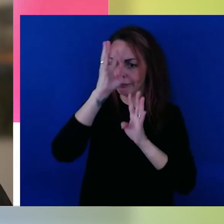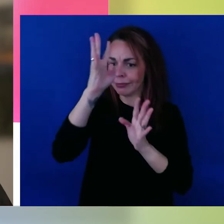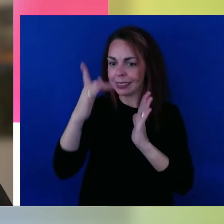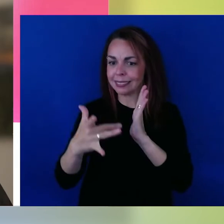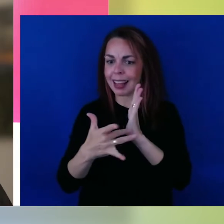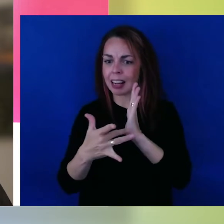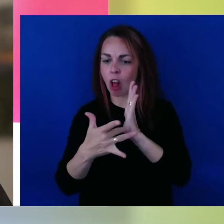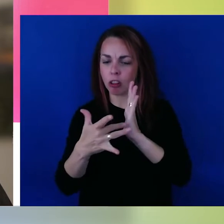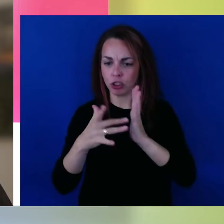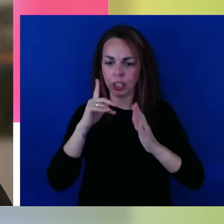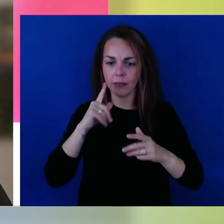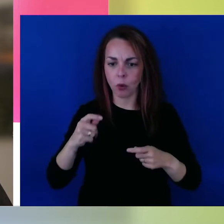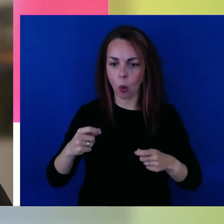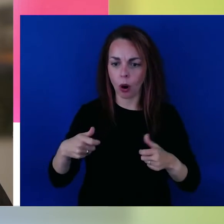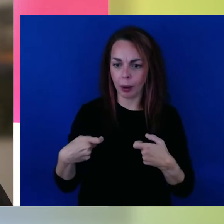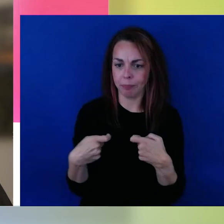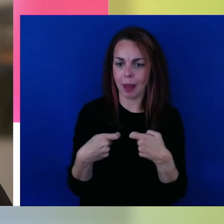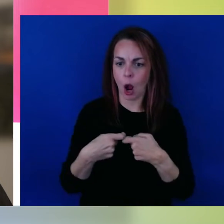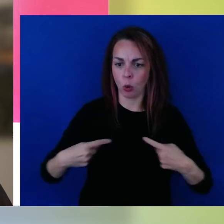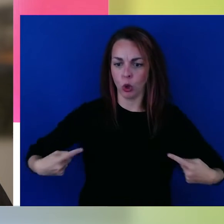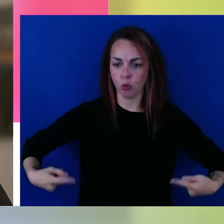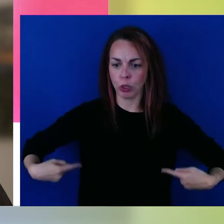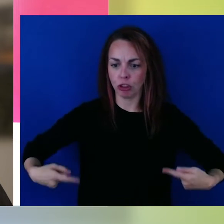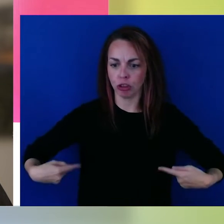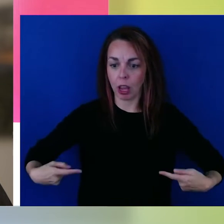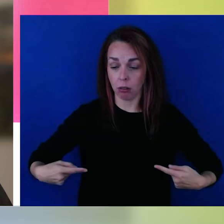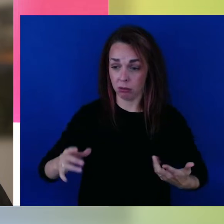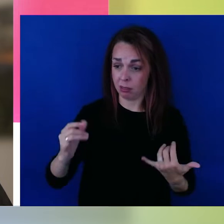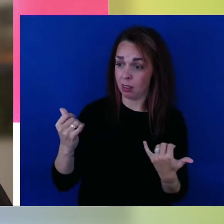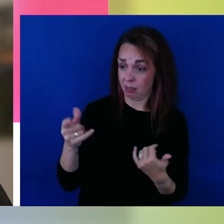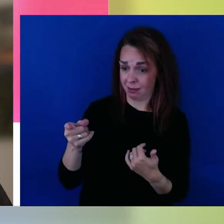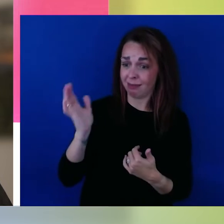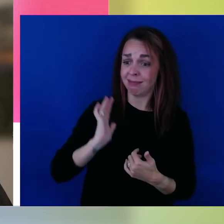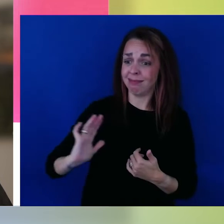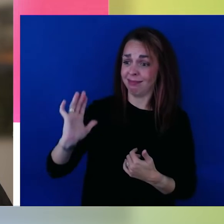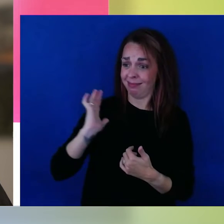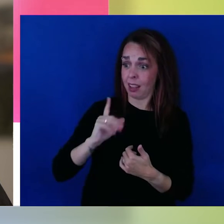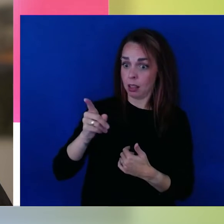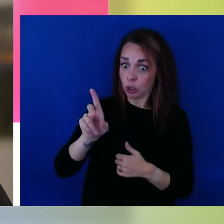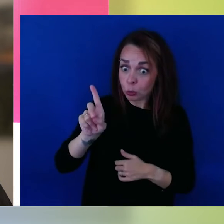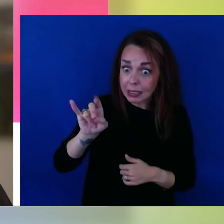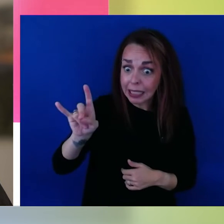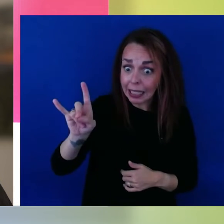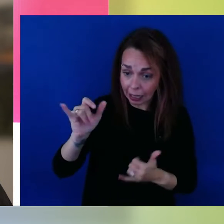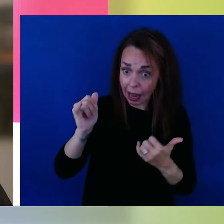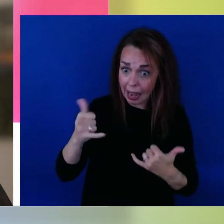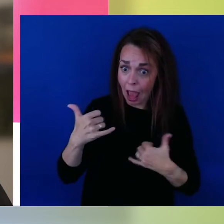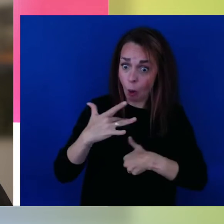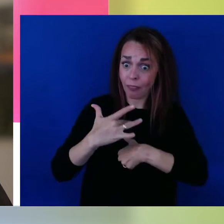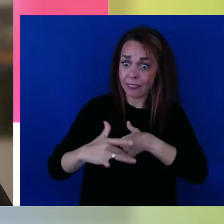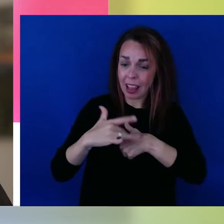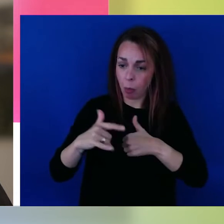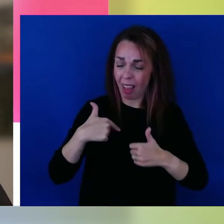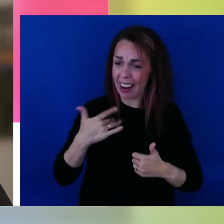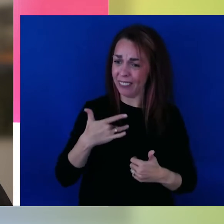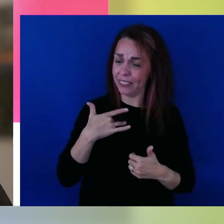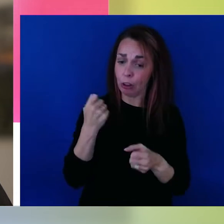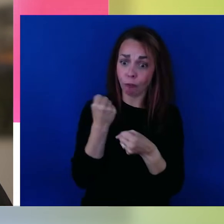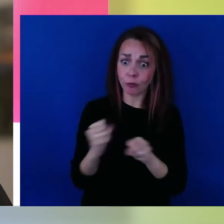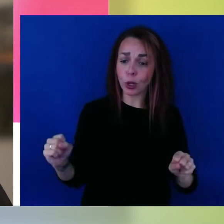This is now an available product and is entirely liberating. At my house,